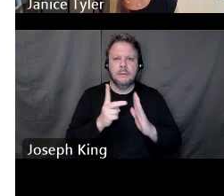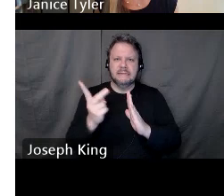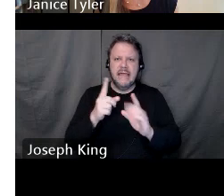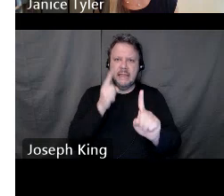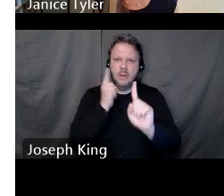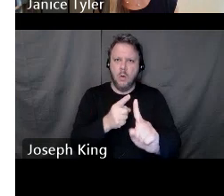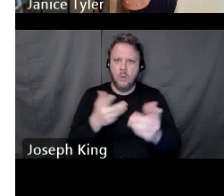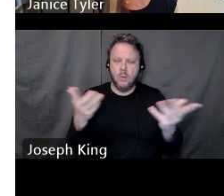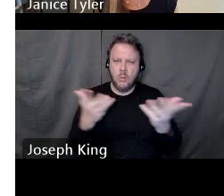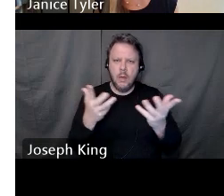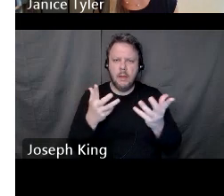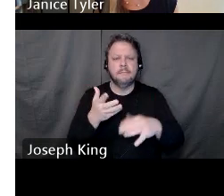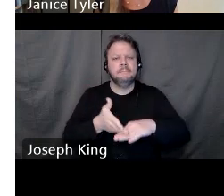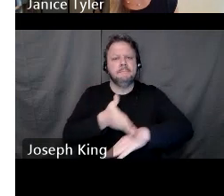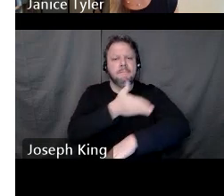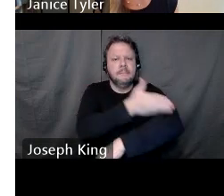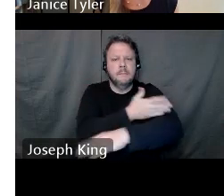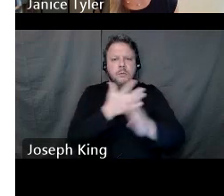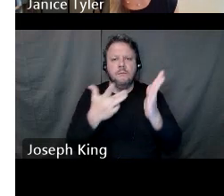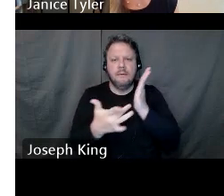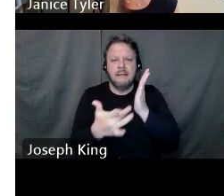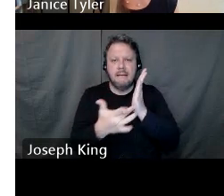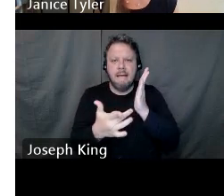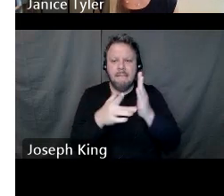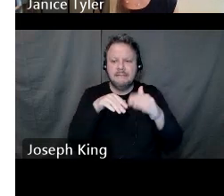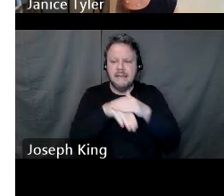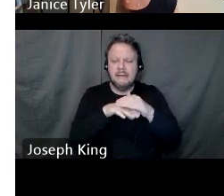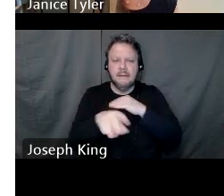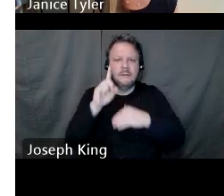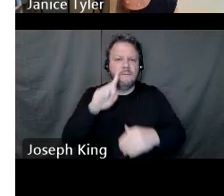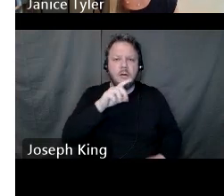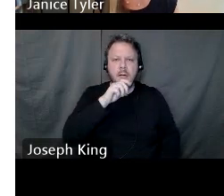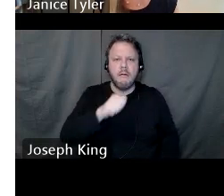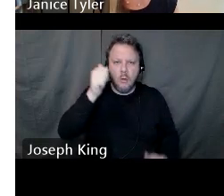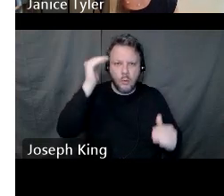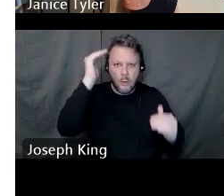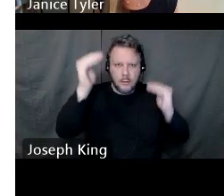Our second goal is to improve technology access for older adults,